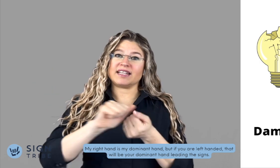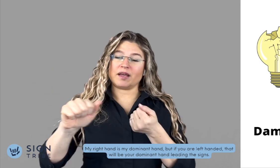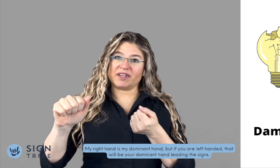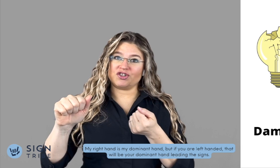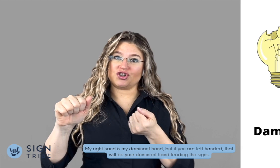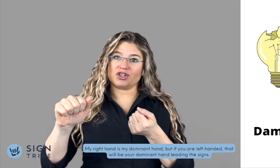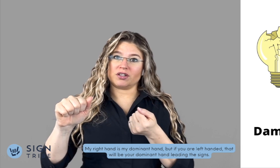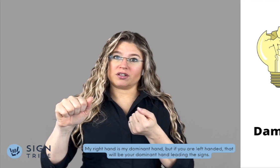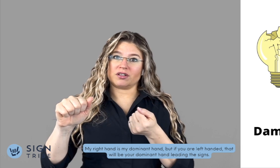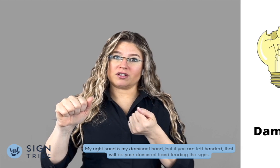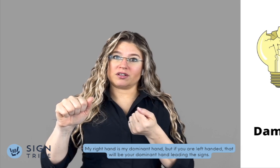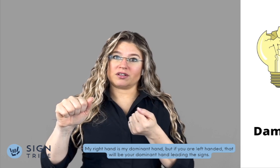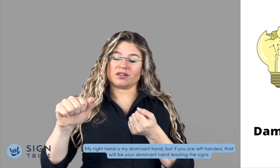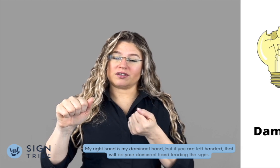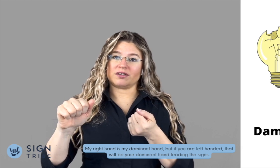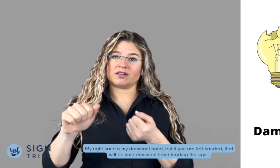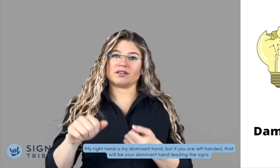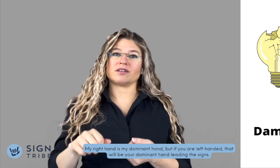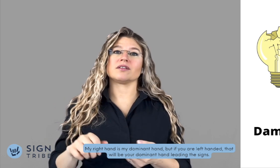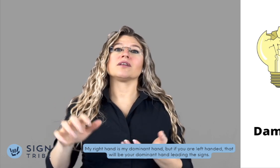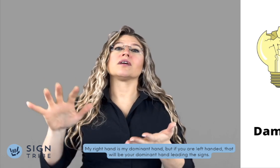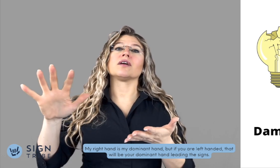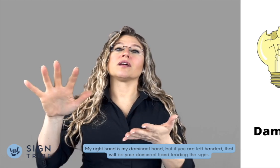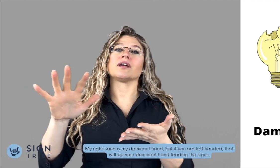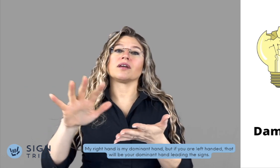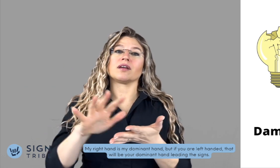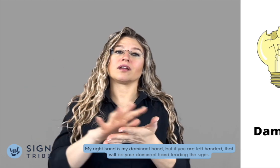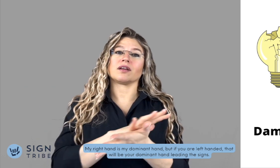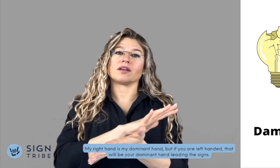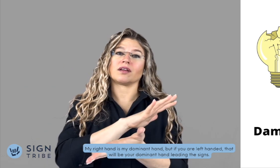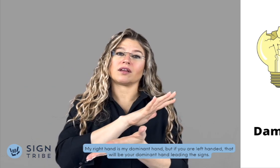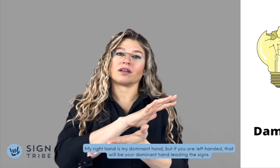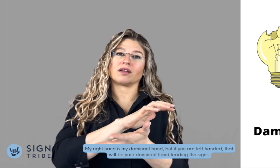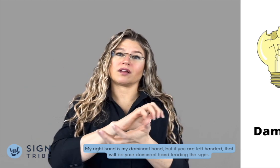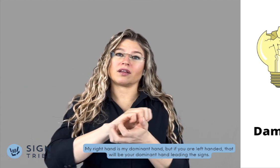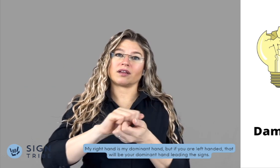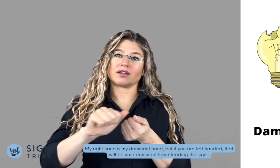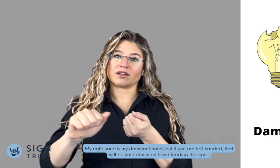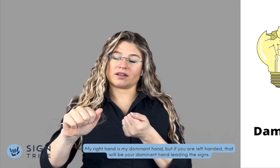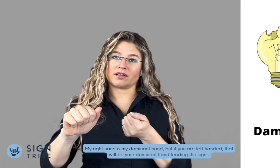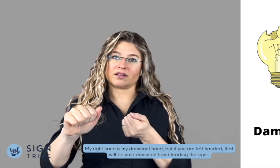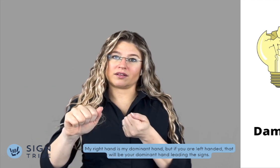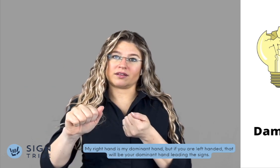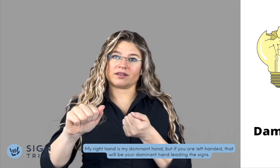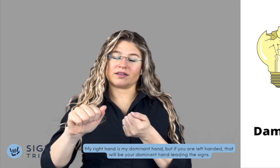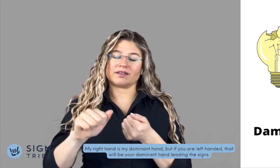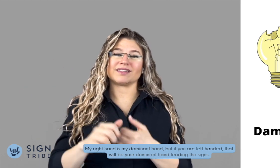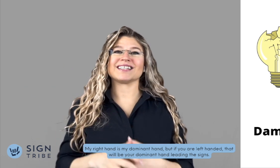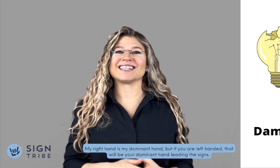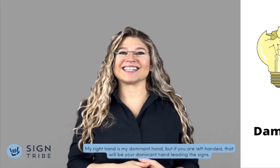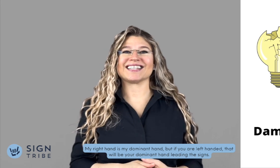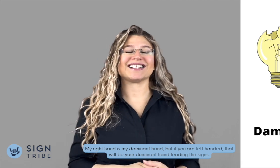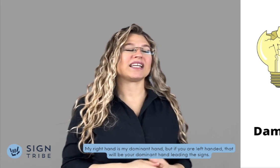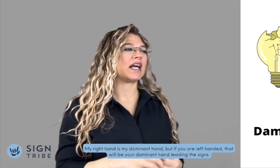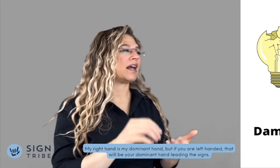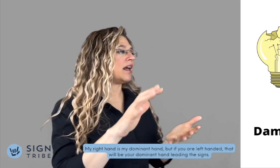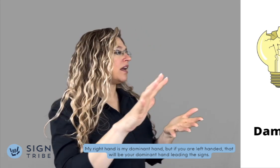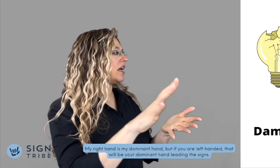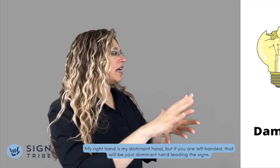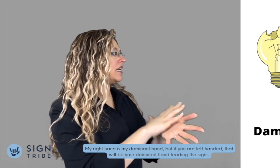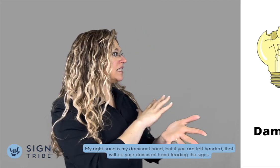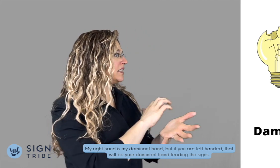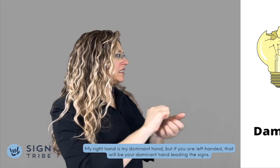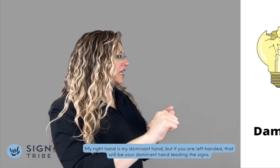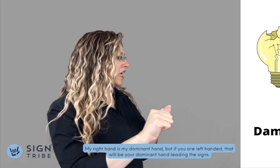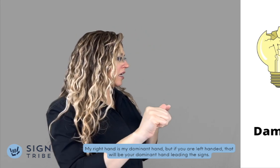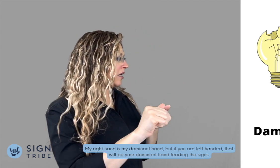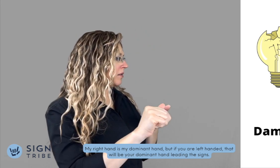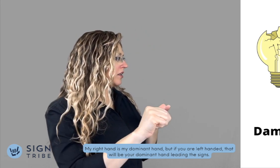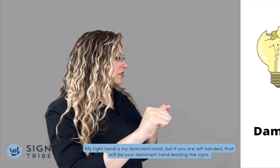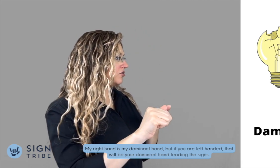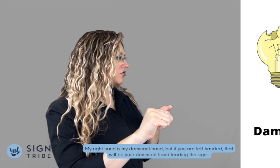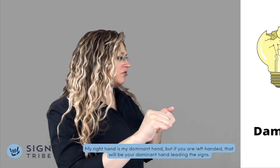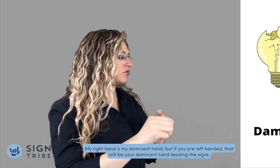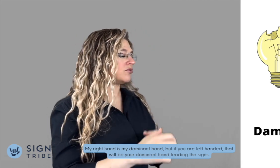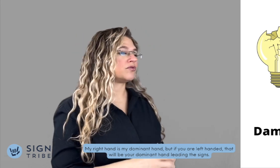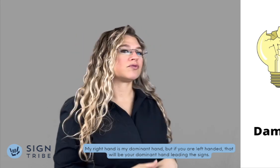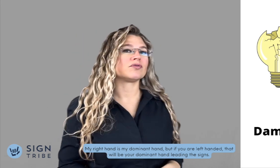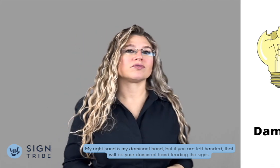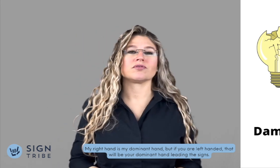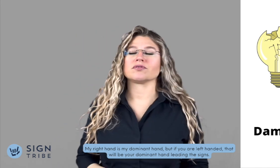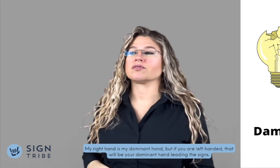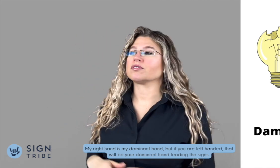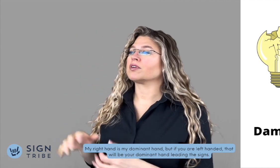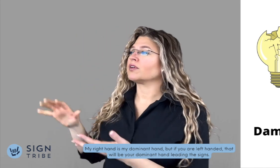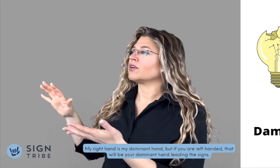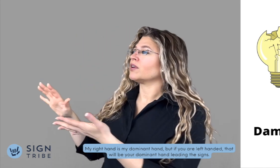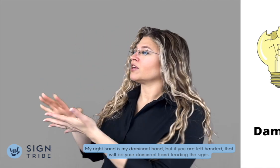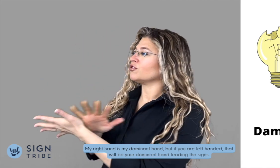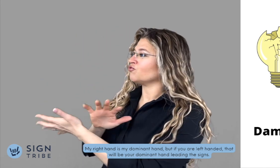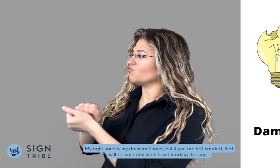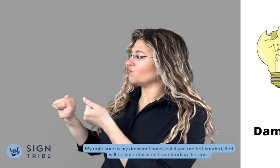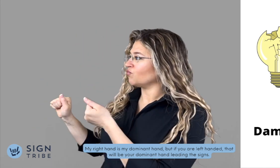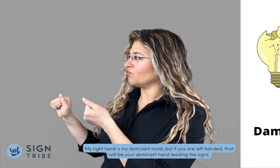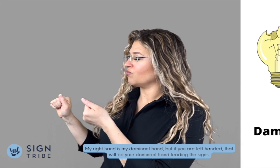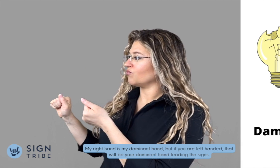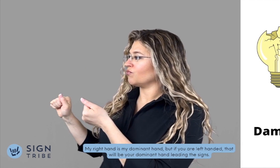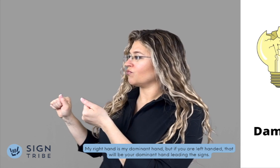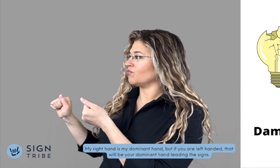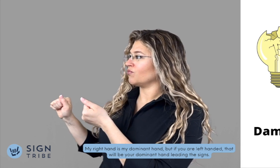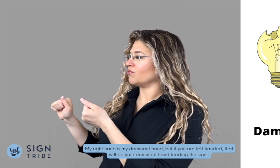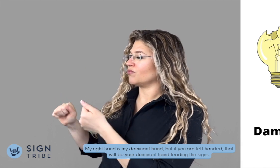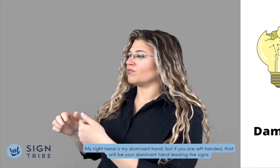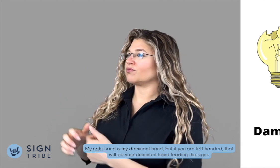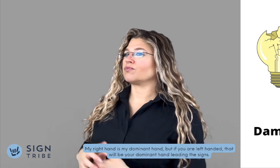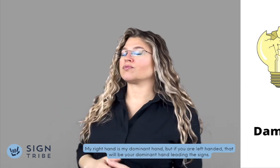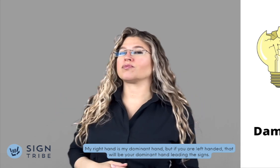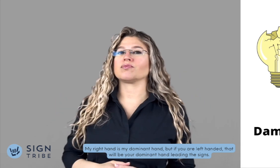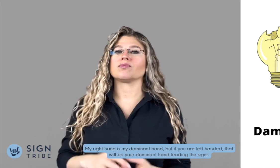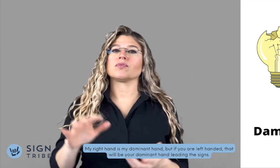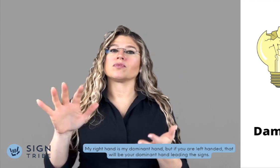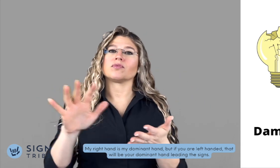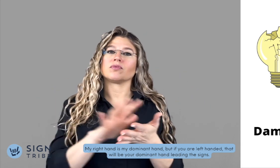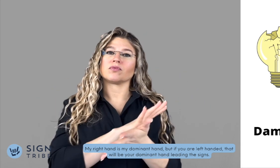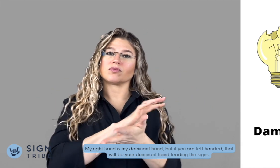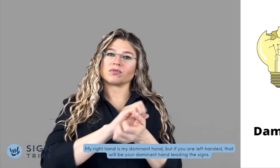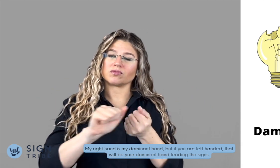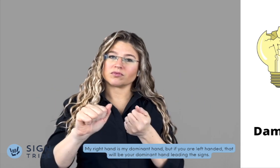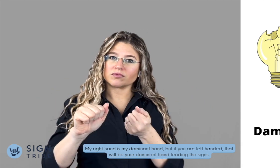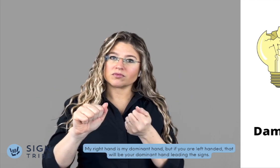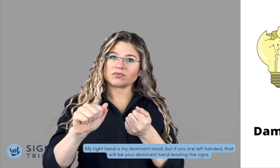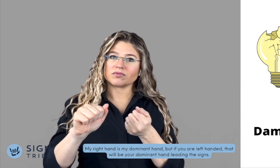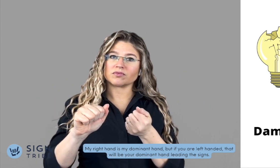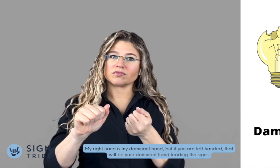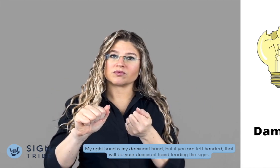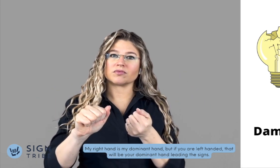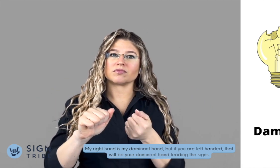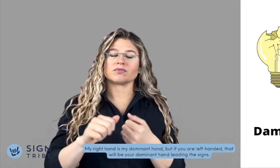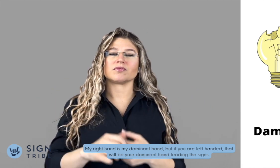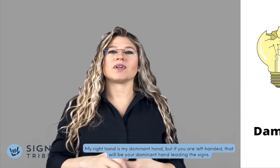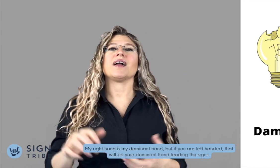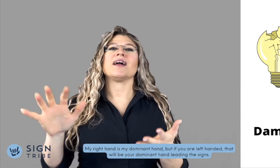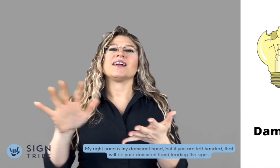Damage.